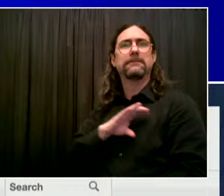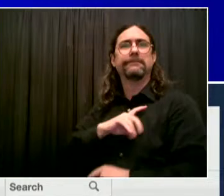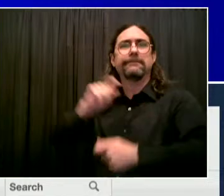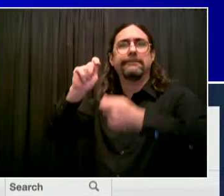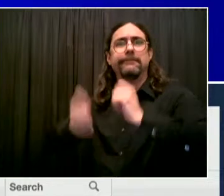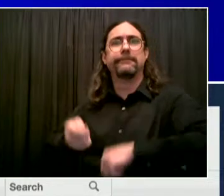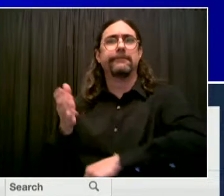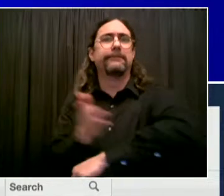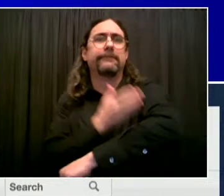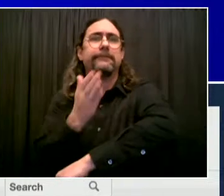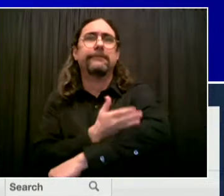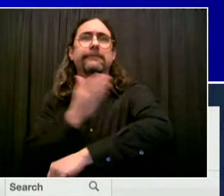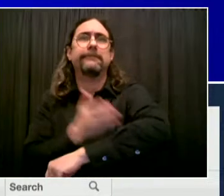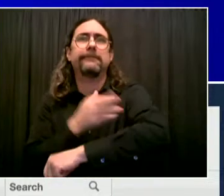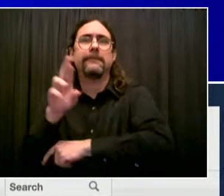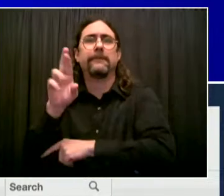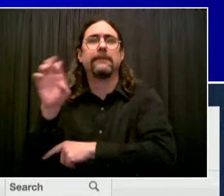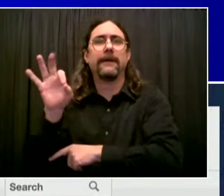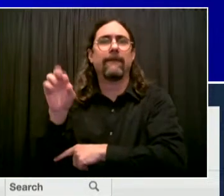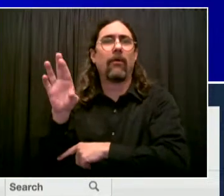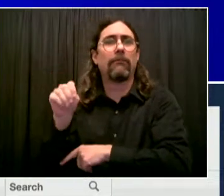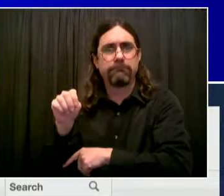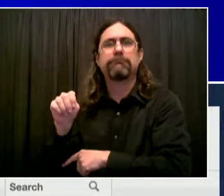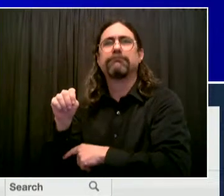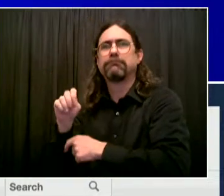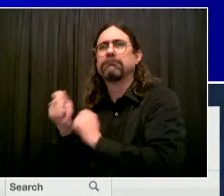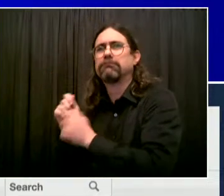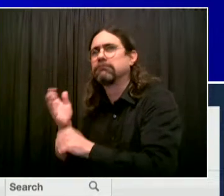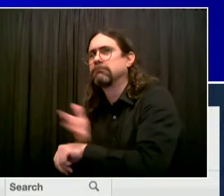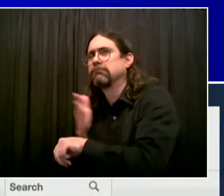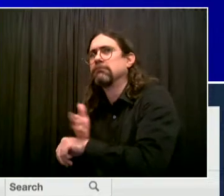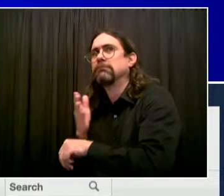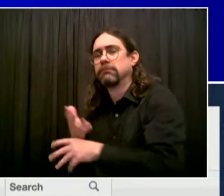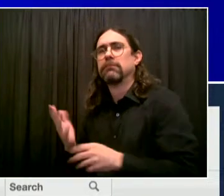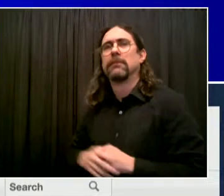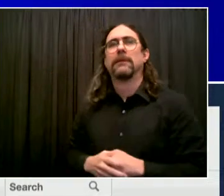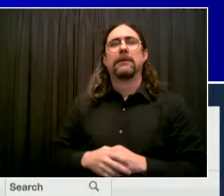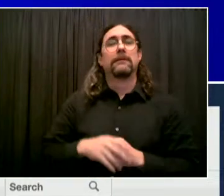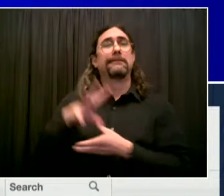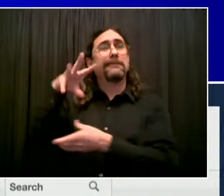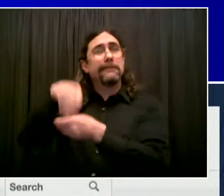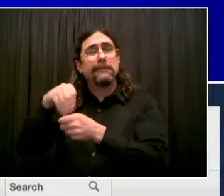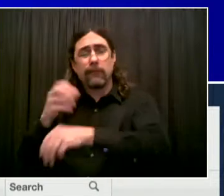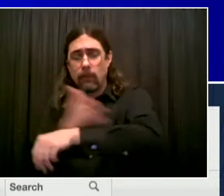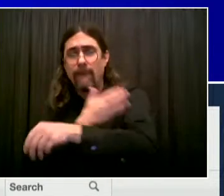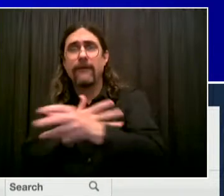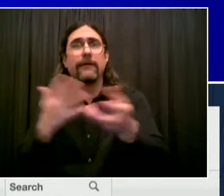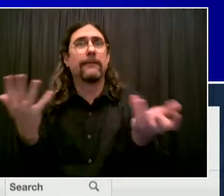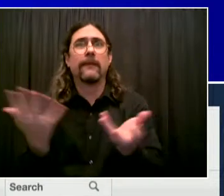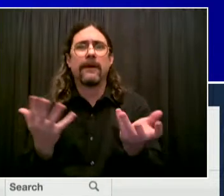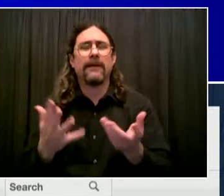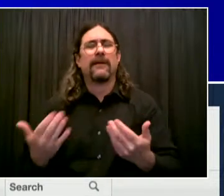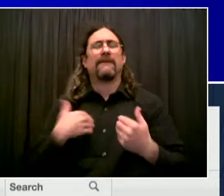OF PIECES TO THE REFORM PLANS WE HAVE PUT OUT ALREADY.Y. TWO MAJOR REPORTS, DOZENS